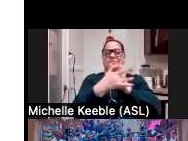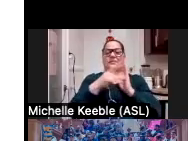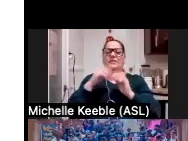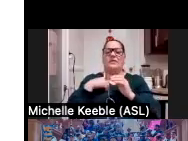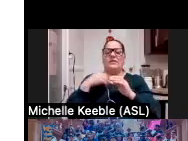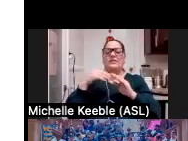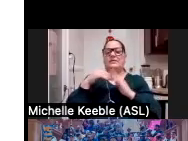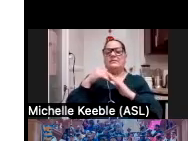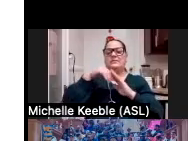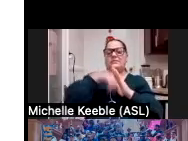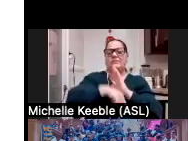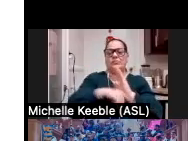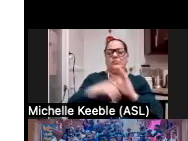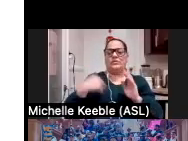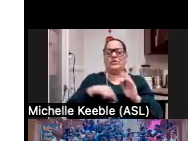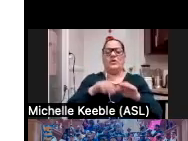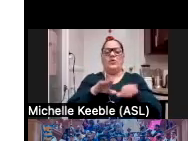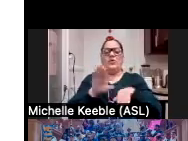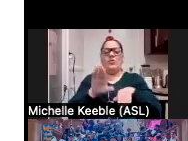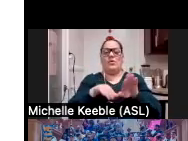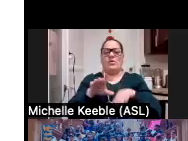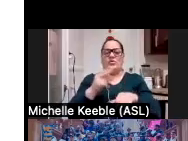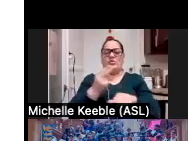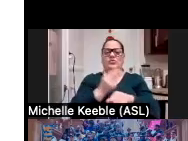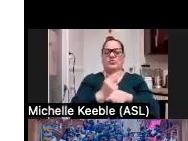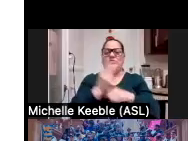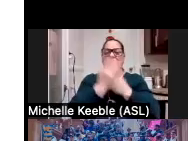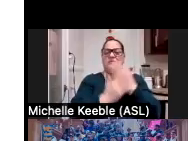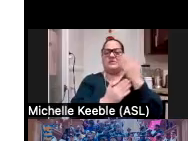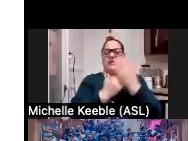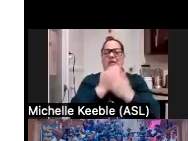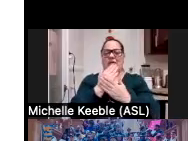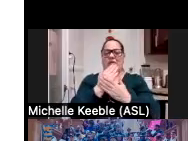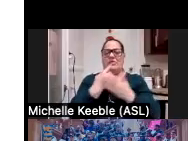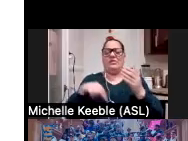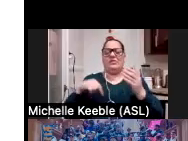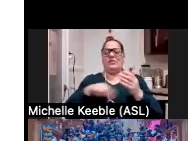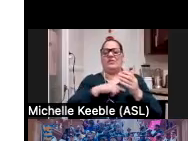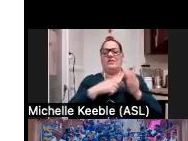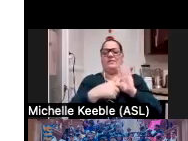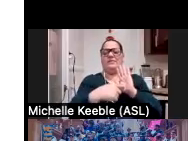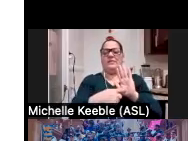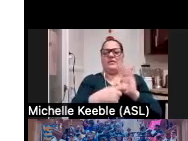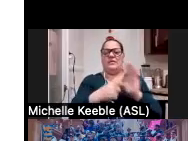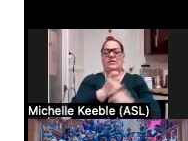era, he learned to walk on his hands making him the subject of great derision in his neighborhood.